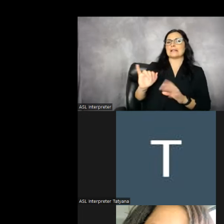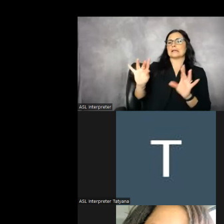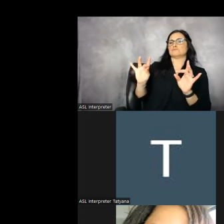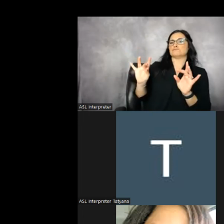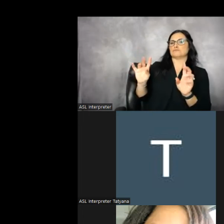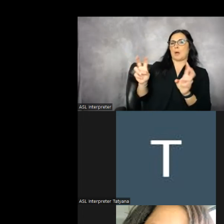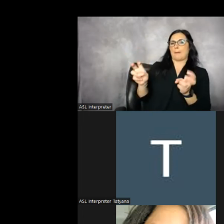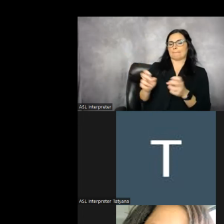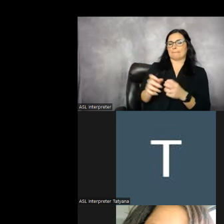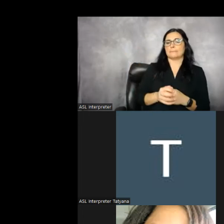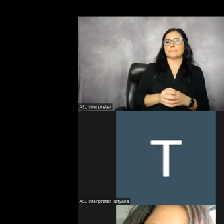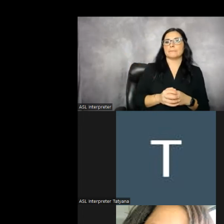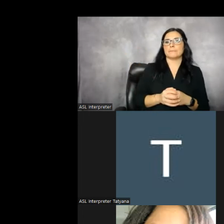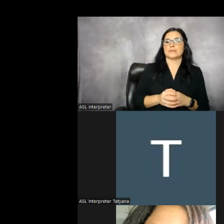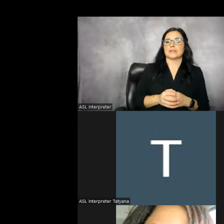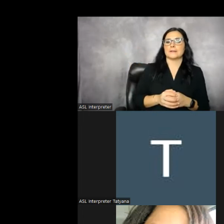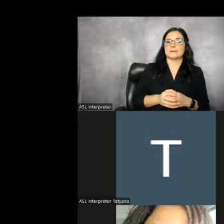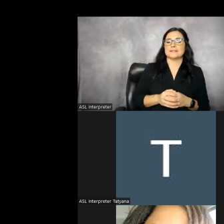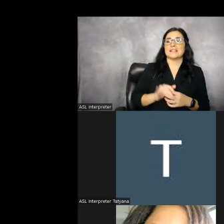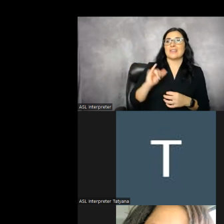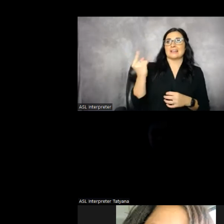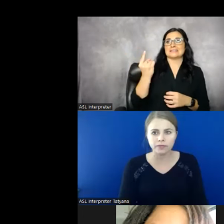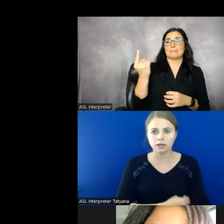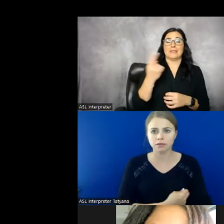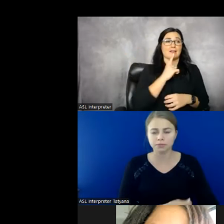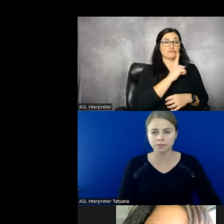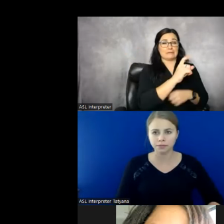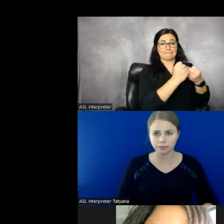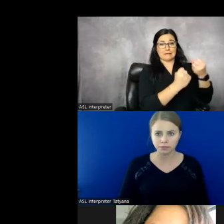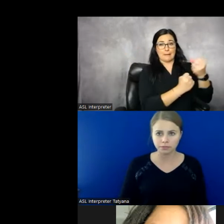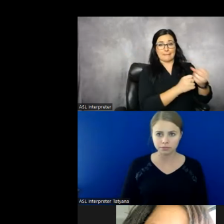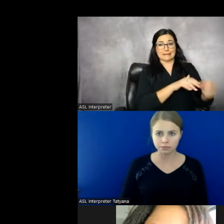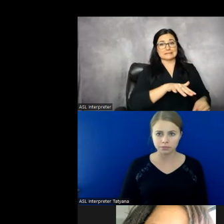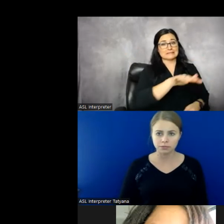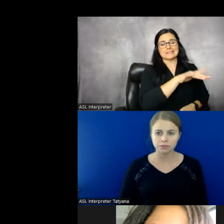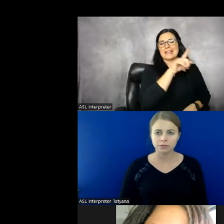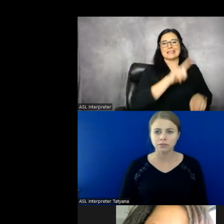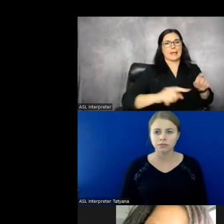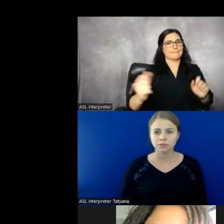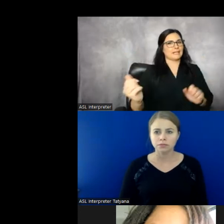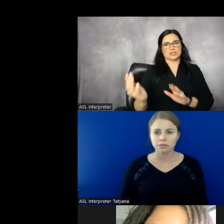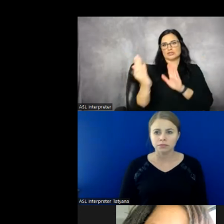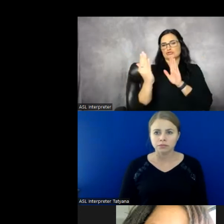that fundamentally cannot be addressed through personal --